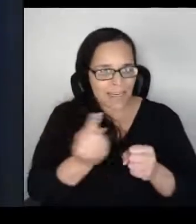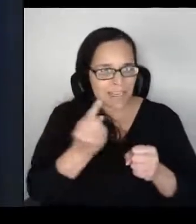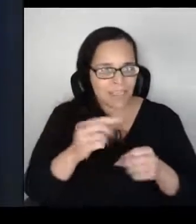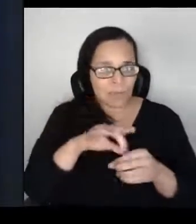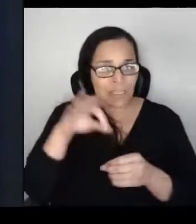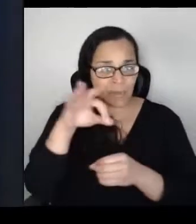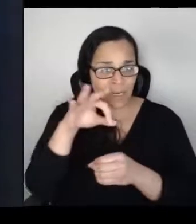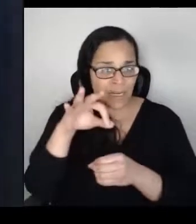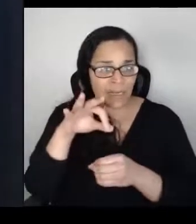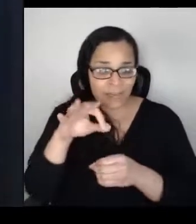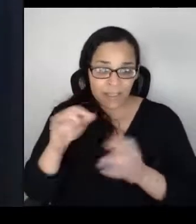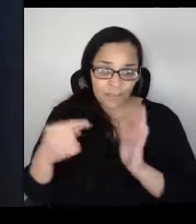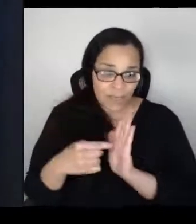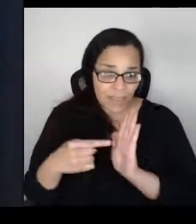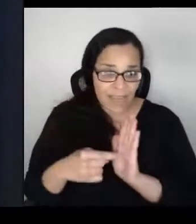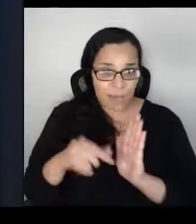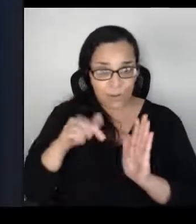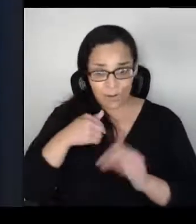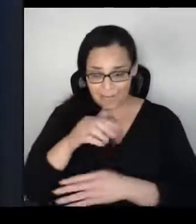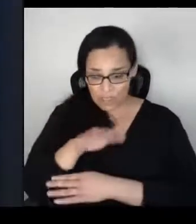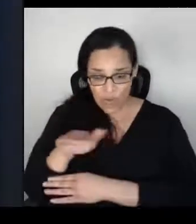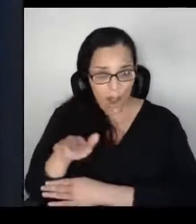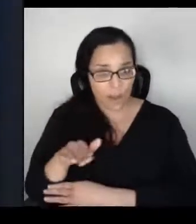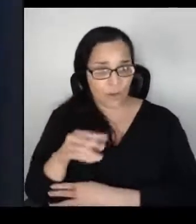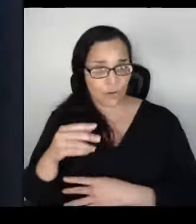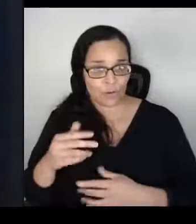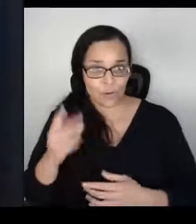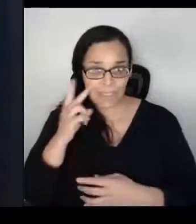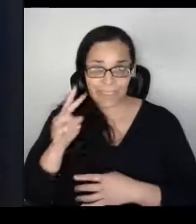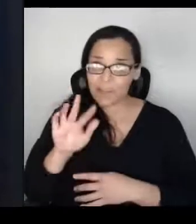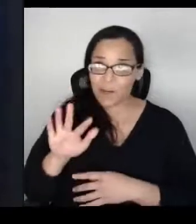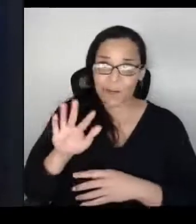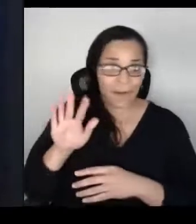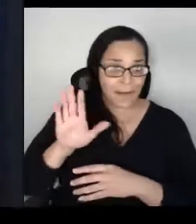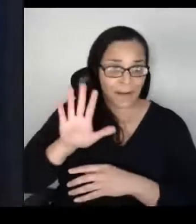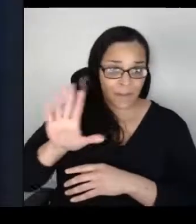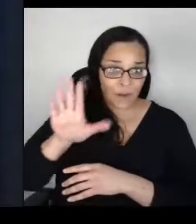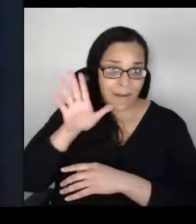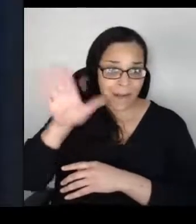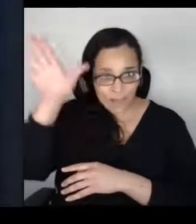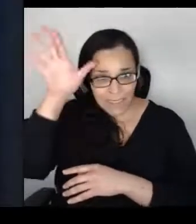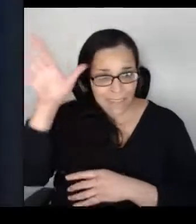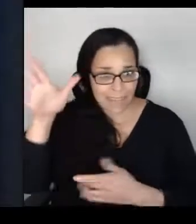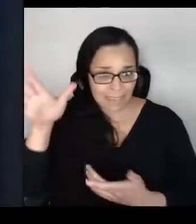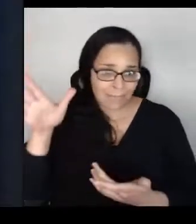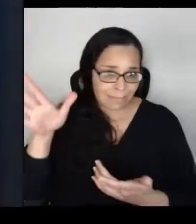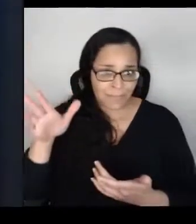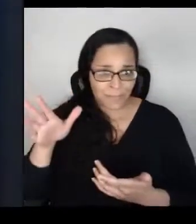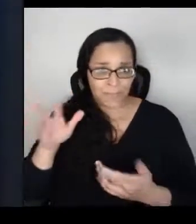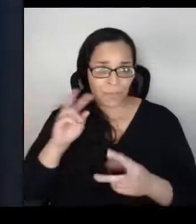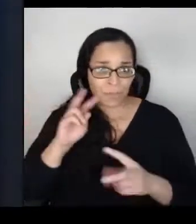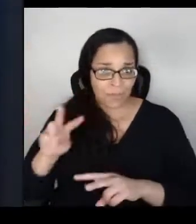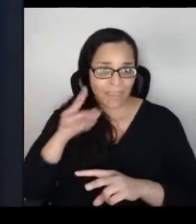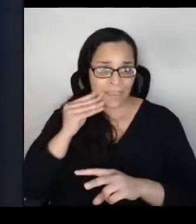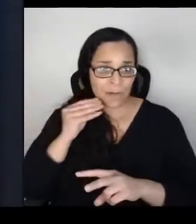in terror and the parents not telling them this, but they are feeling this and they cry every time they go to school.